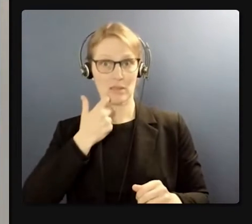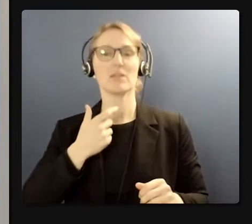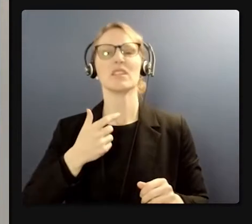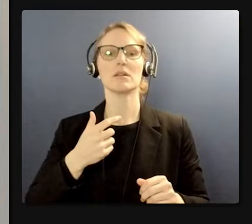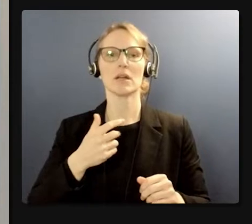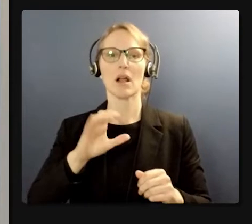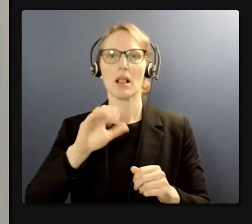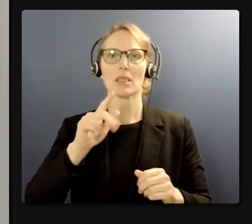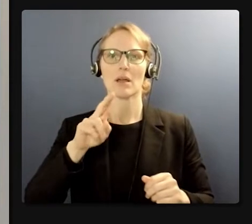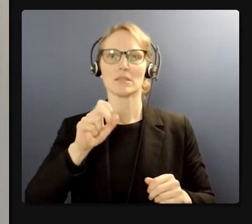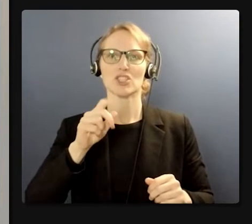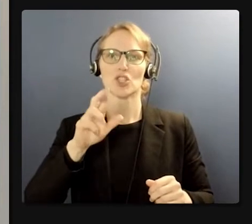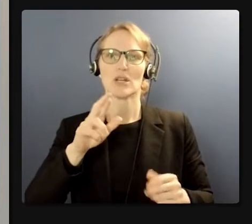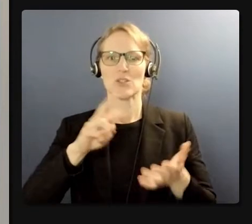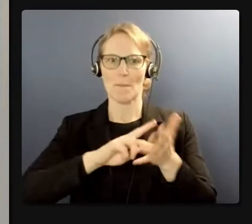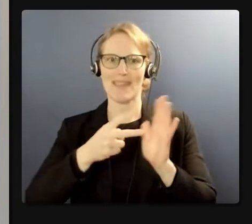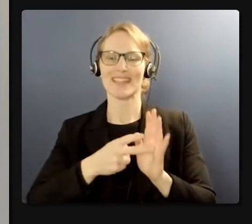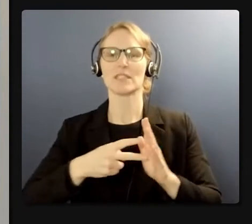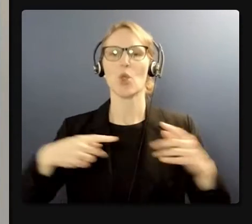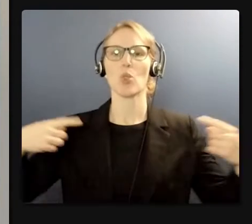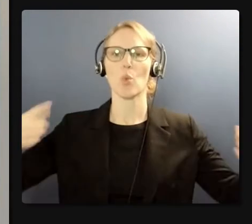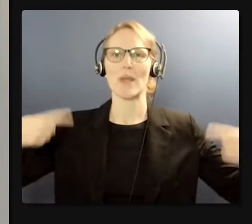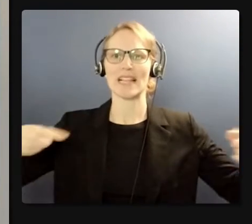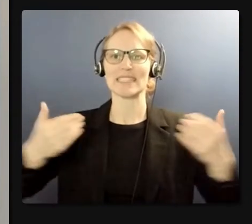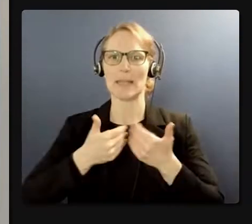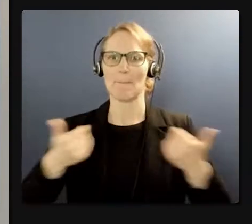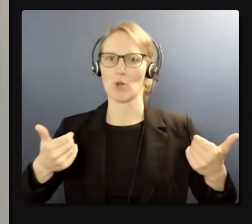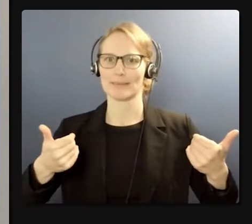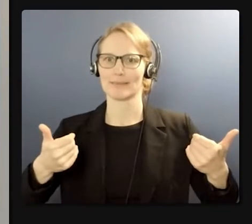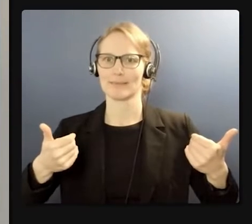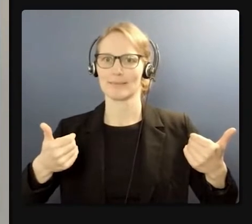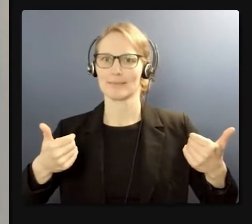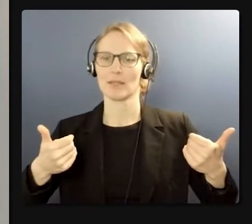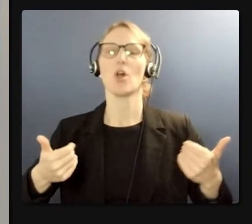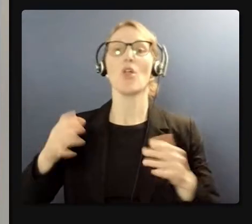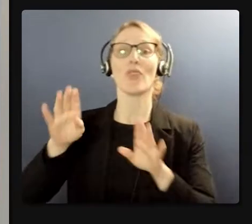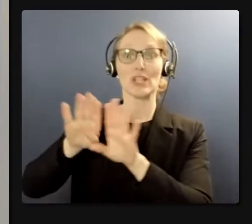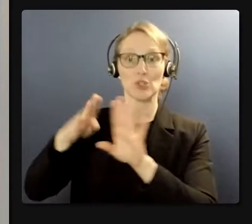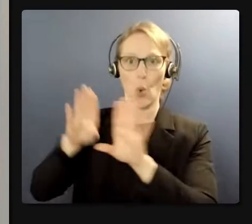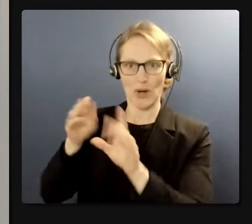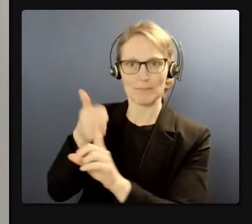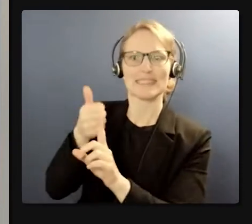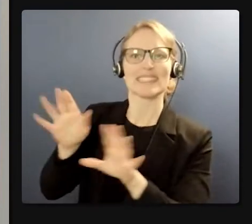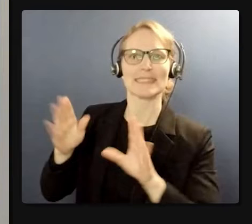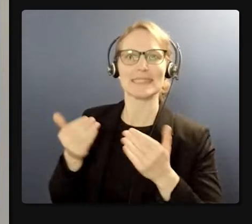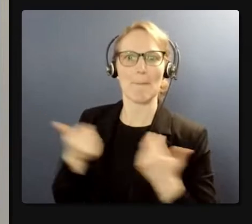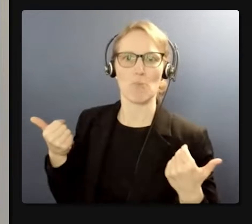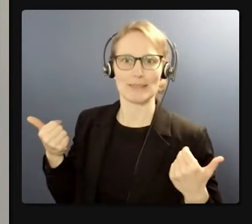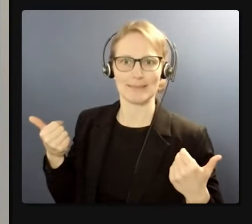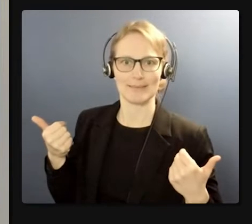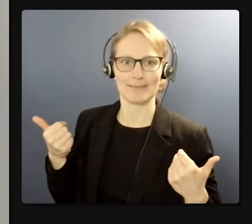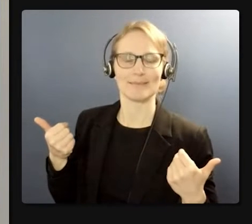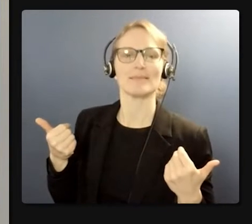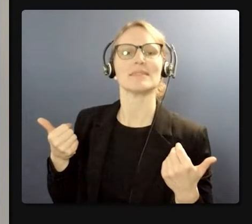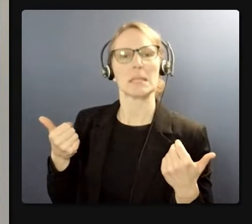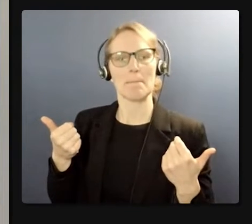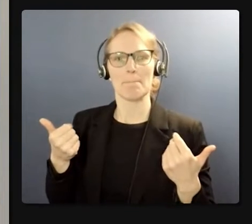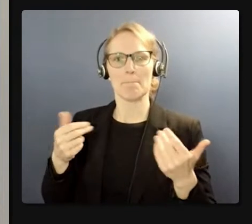That way, we can then open the doors. The wheels can be animated even at the lowest levels. And finally we also separated